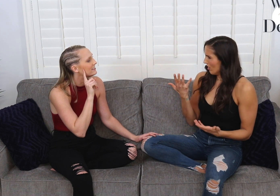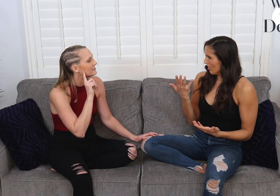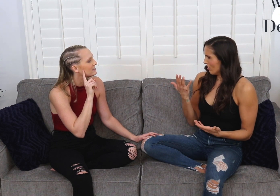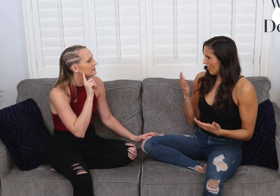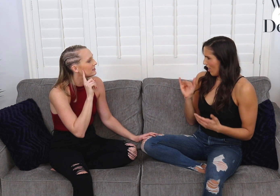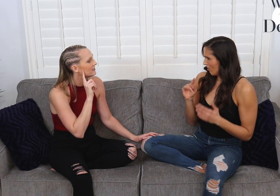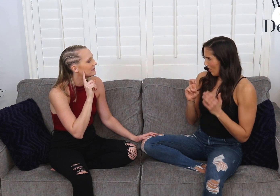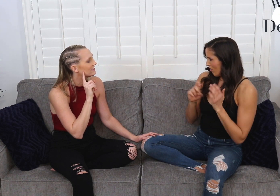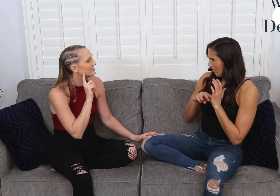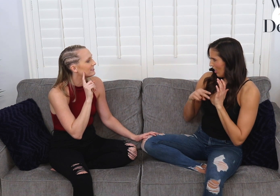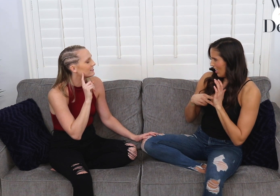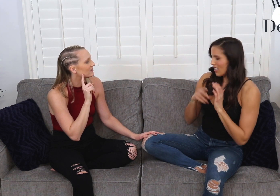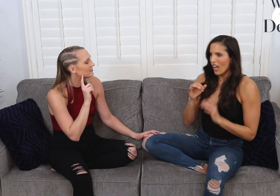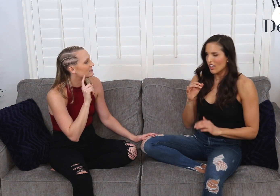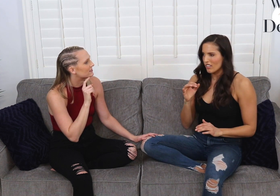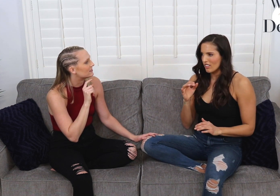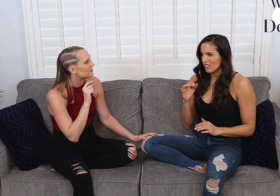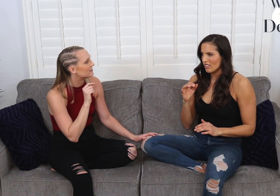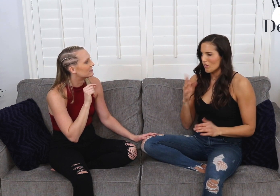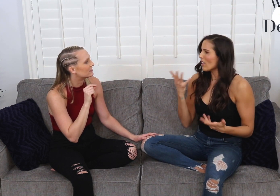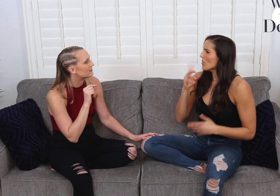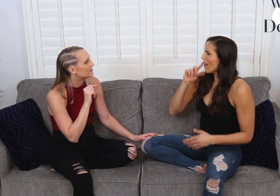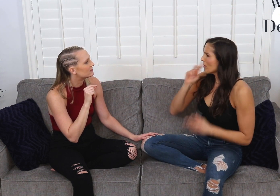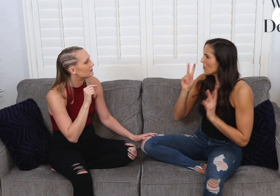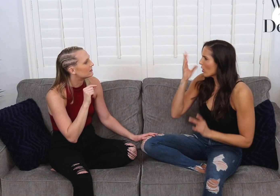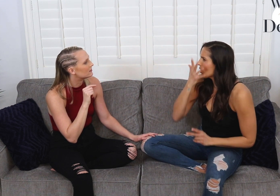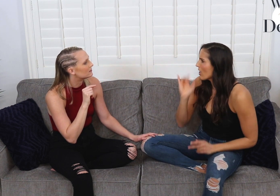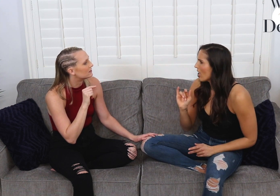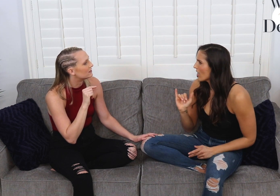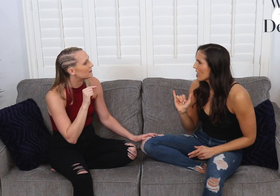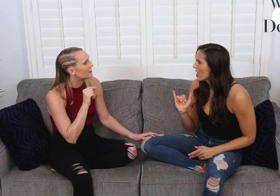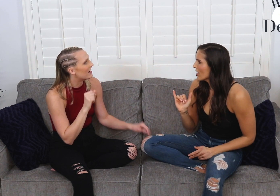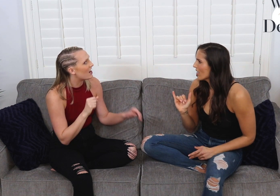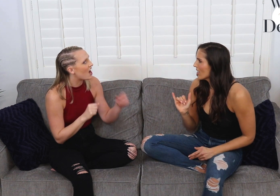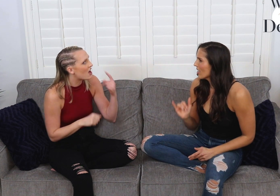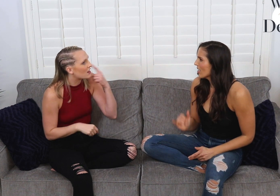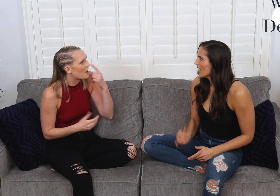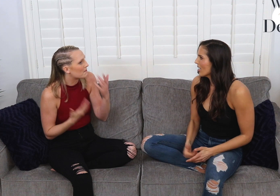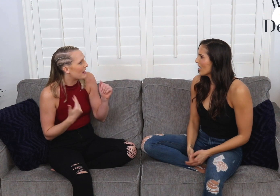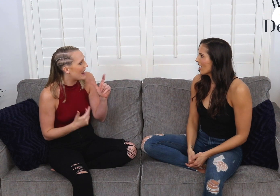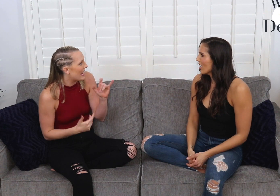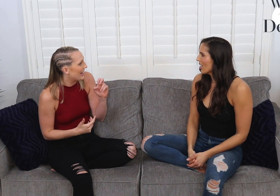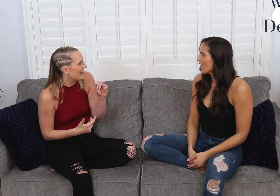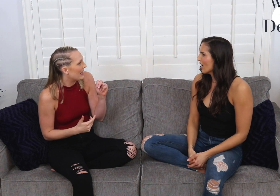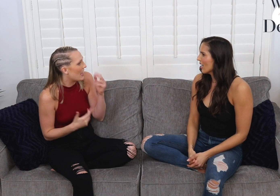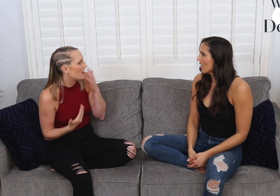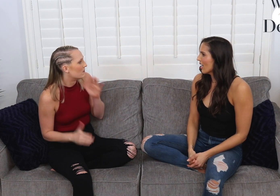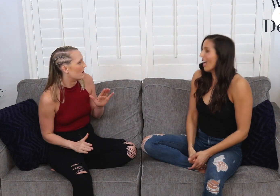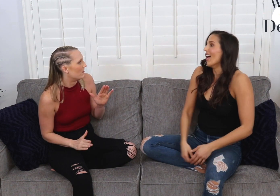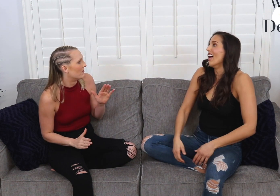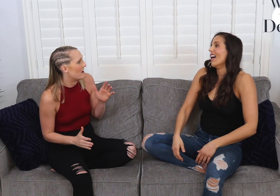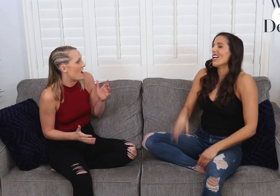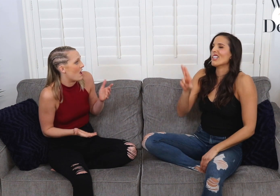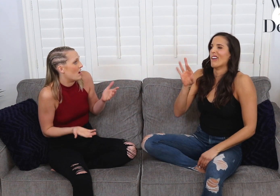What is that supposed to mean? Like, what do Deaf people look like? I think like an alien.